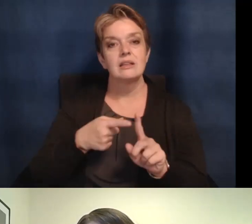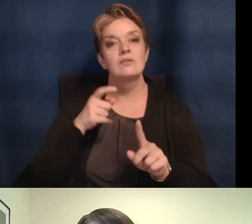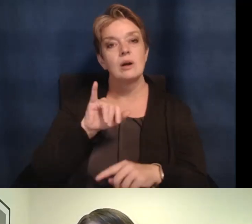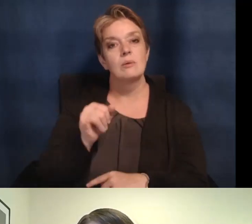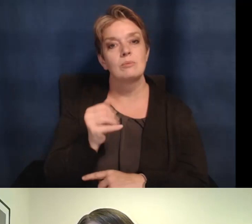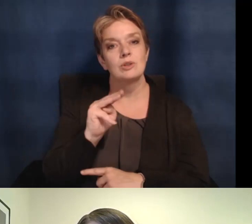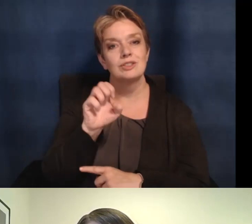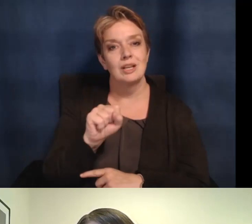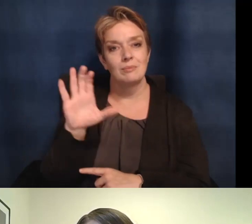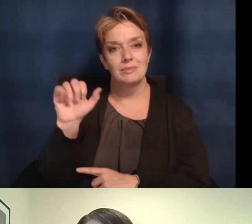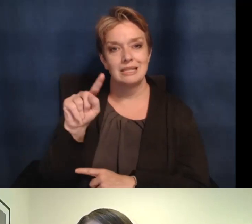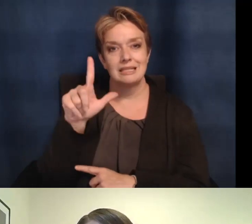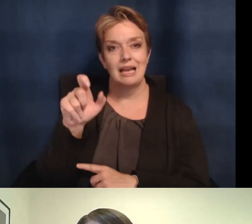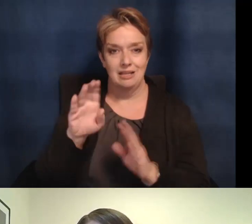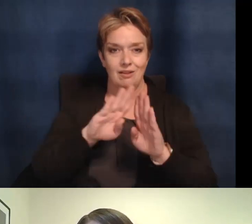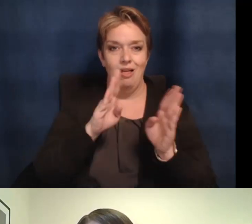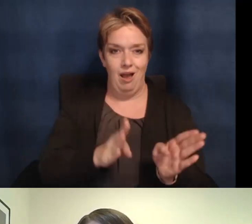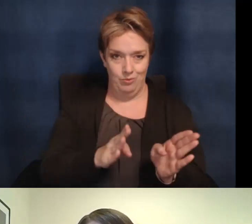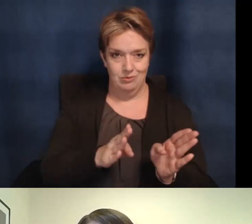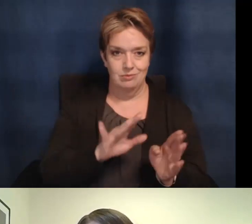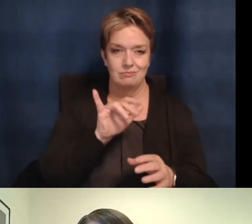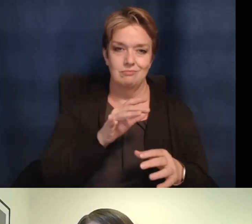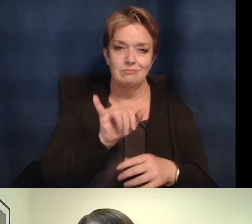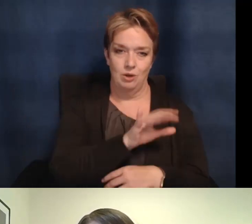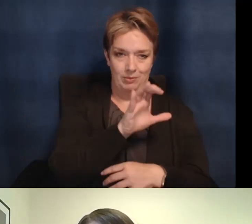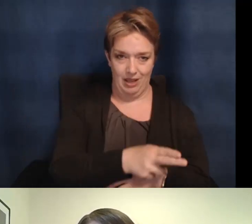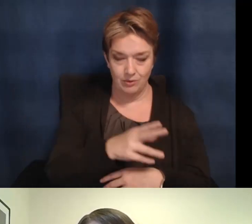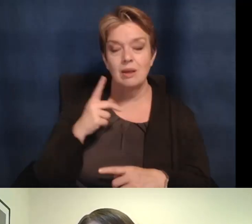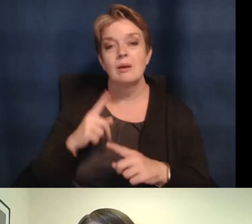the Historic Artists' Homes and Studios Program, along with the Georgia O’Keeffe museum.